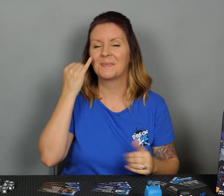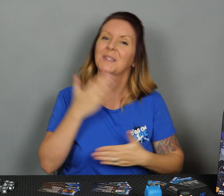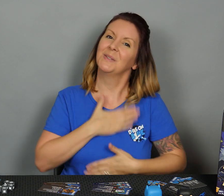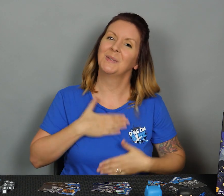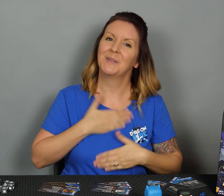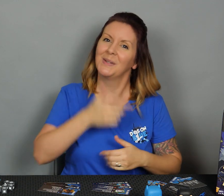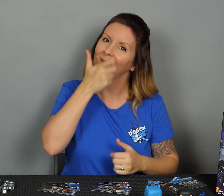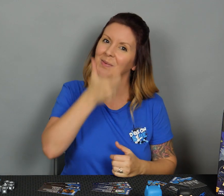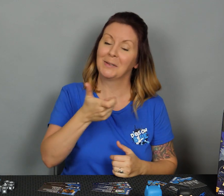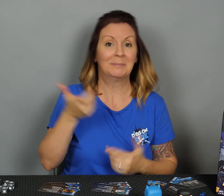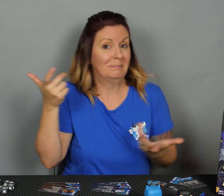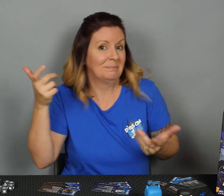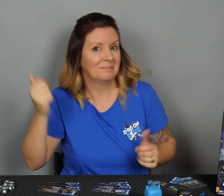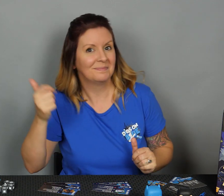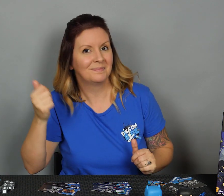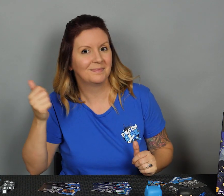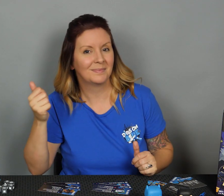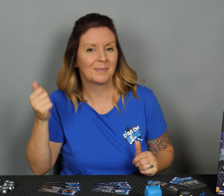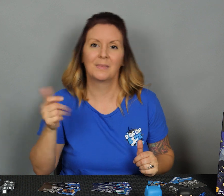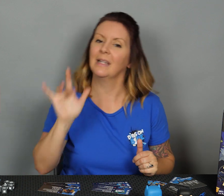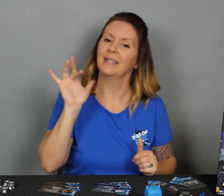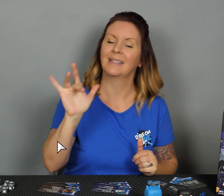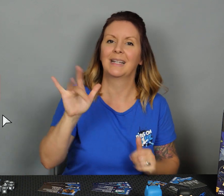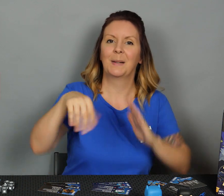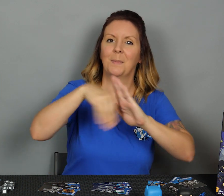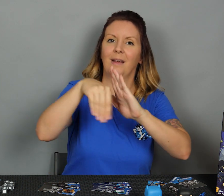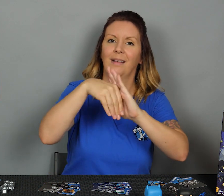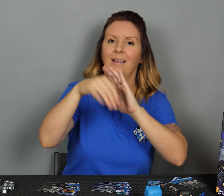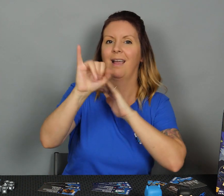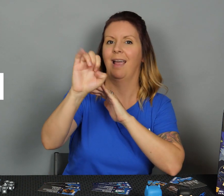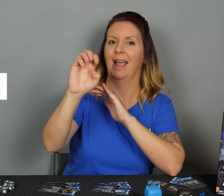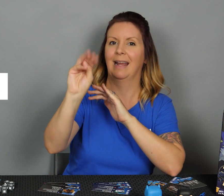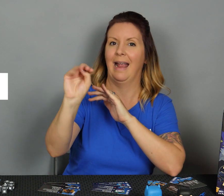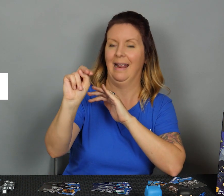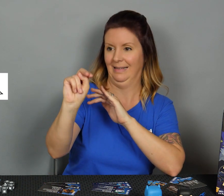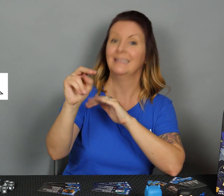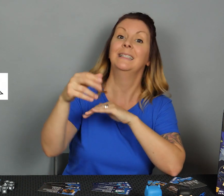If you’ve enjoyed watching, subscribe and click the bell icon to be notified when I